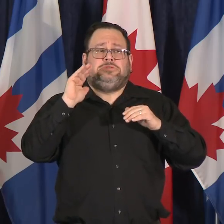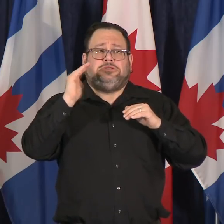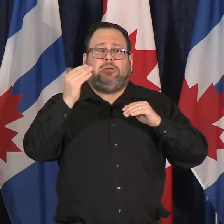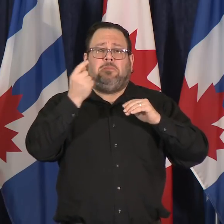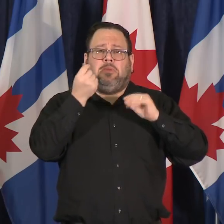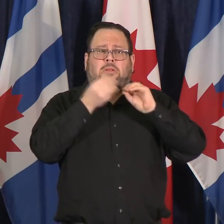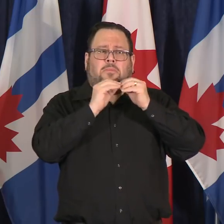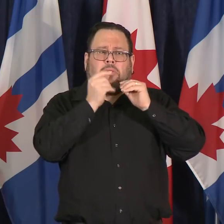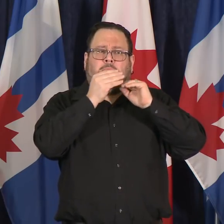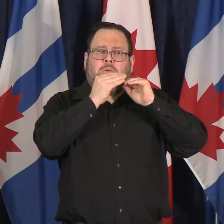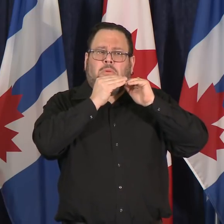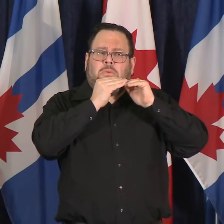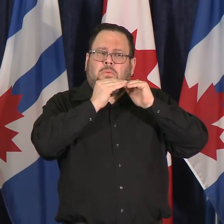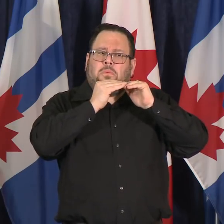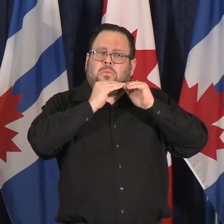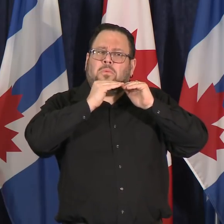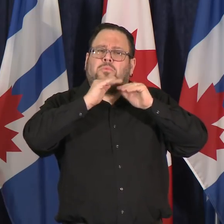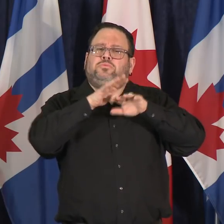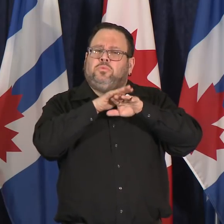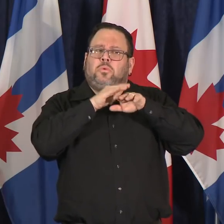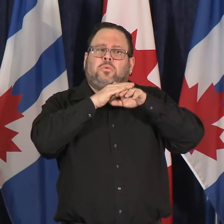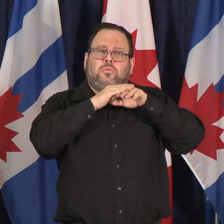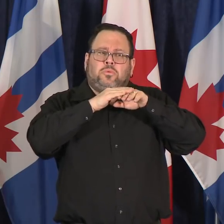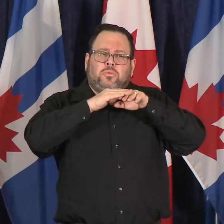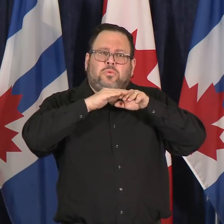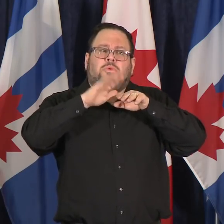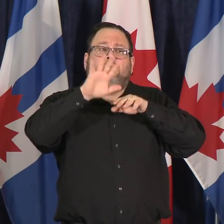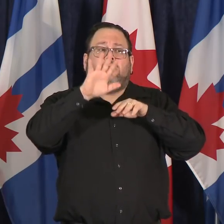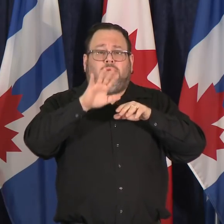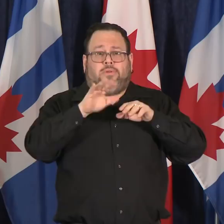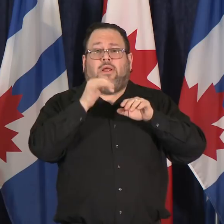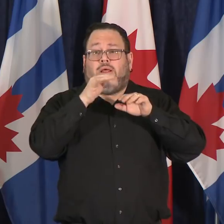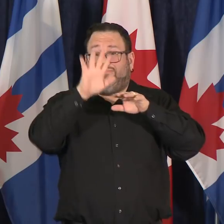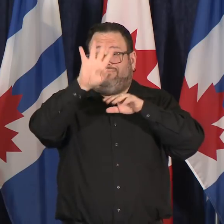graphs of that outbreak curve and there's a point at which it inflicts up